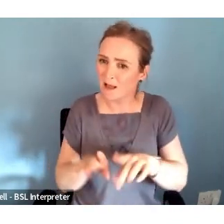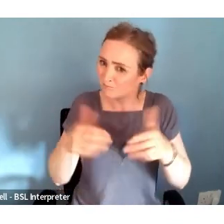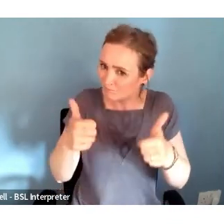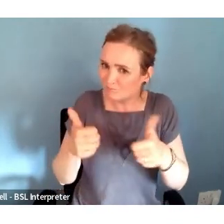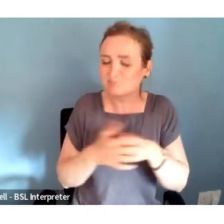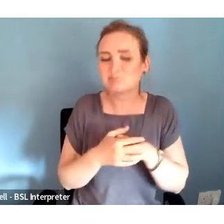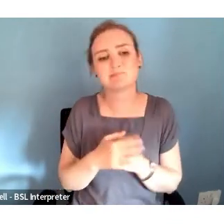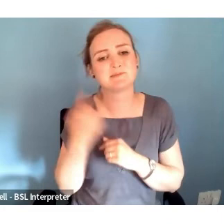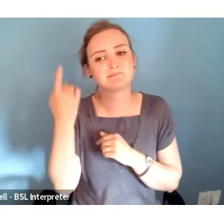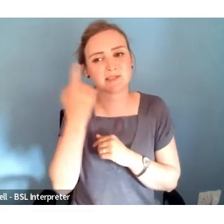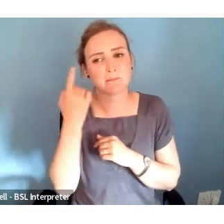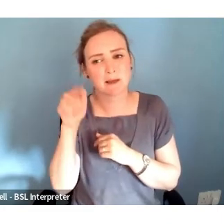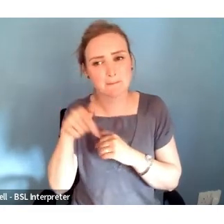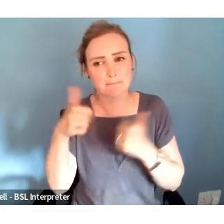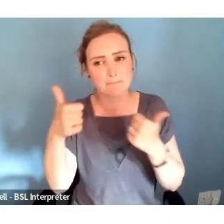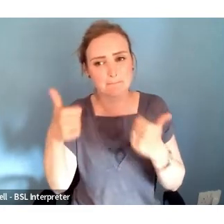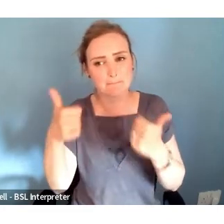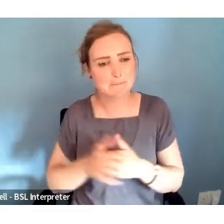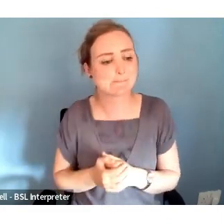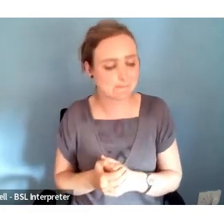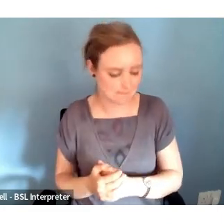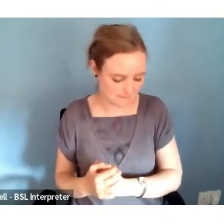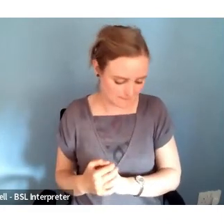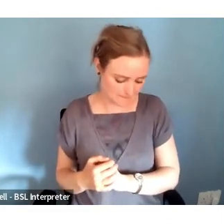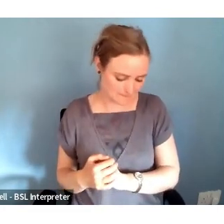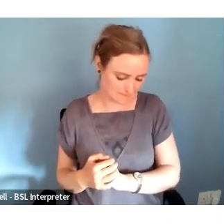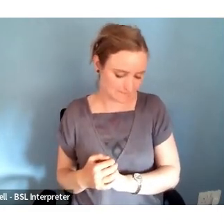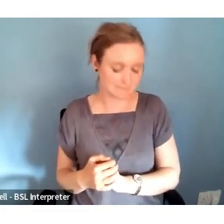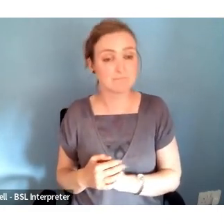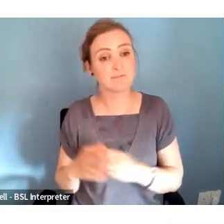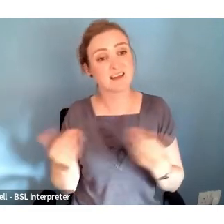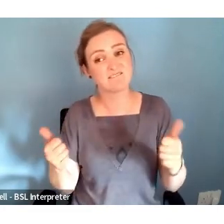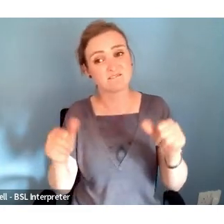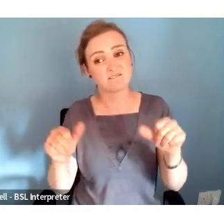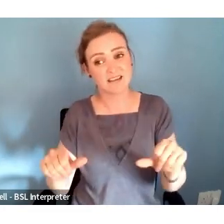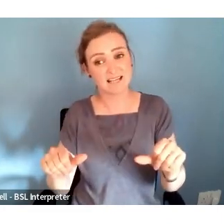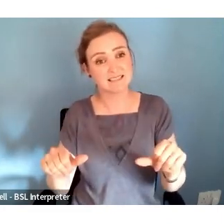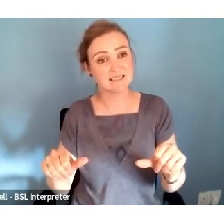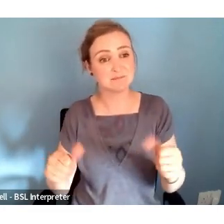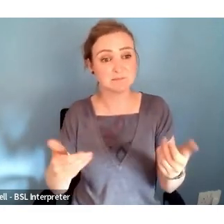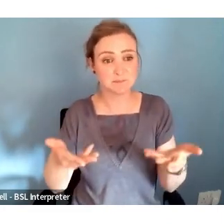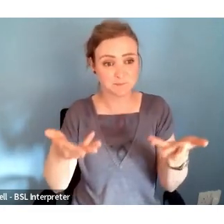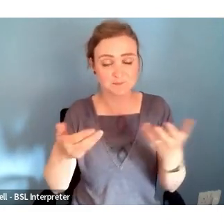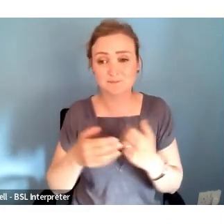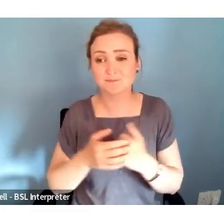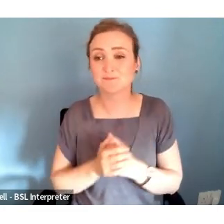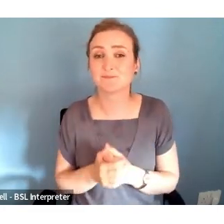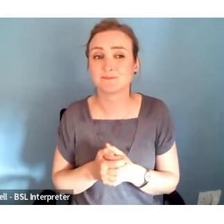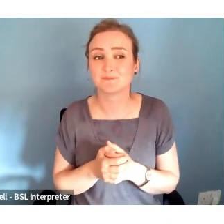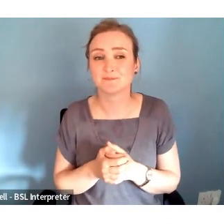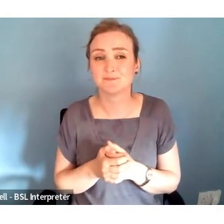that some thought. Finally, really it eight about going back to the reassuring